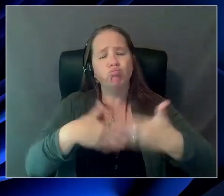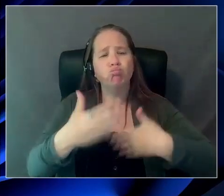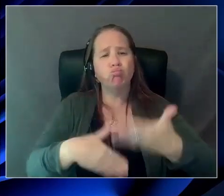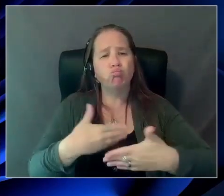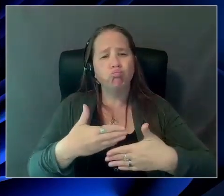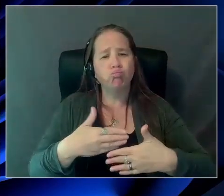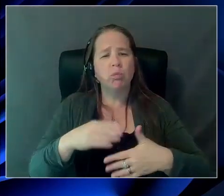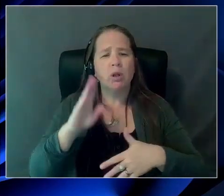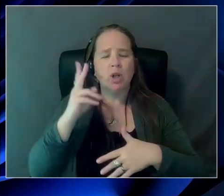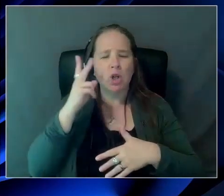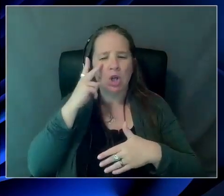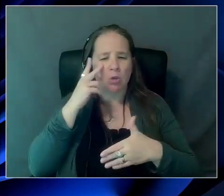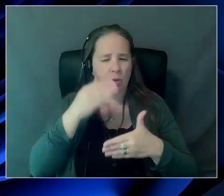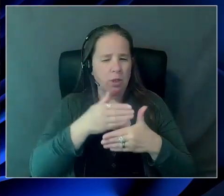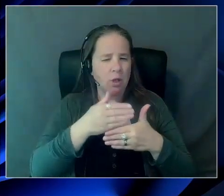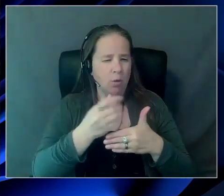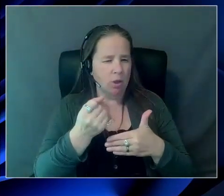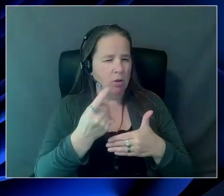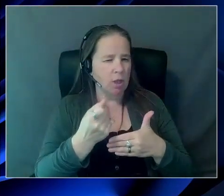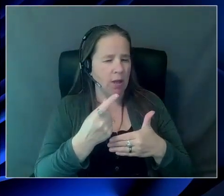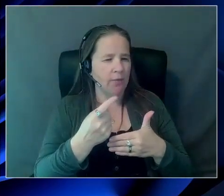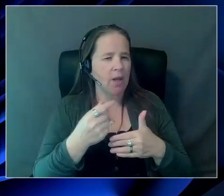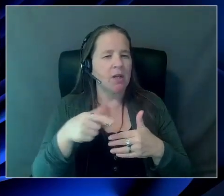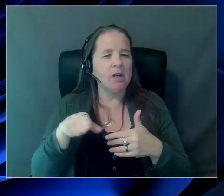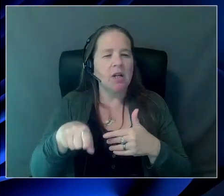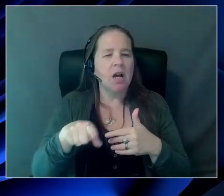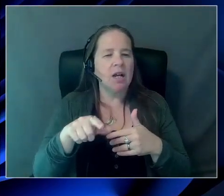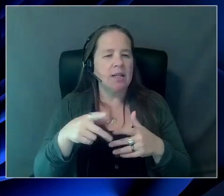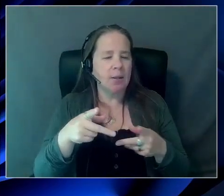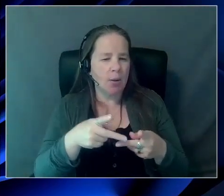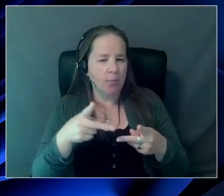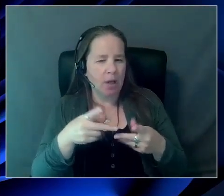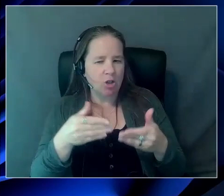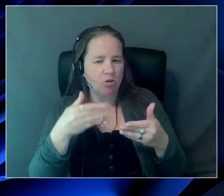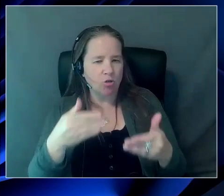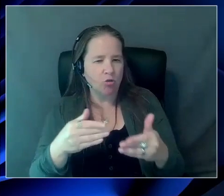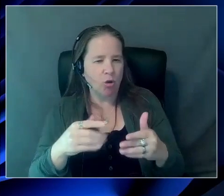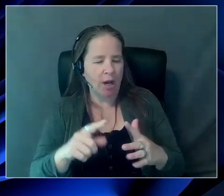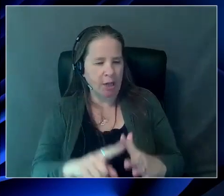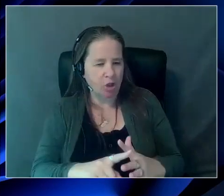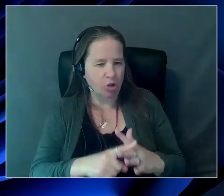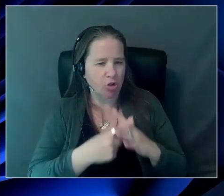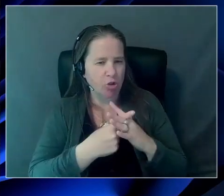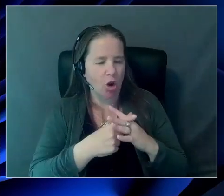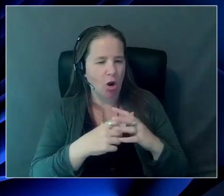11 and we're doing that as a place to really learn and run experiments to make things more efficient.